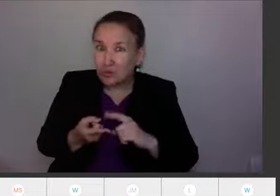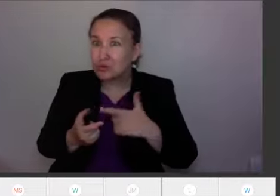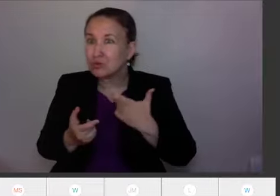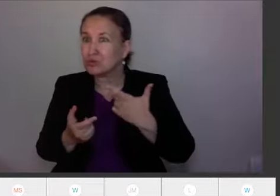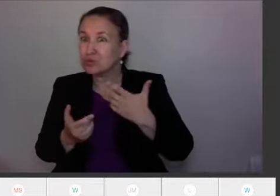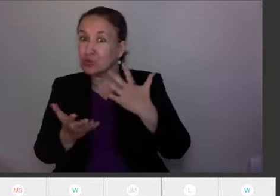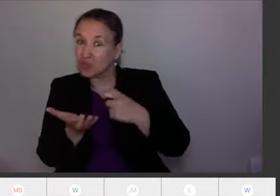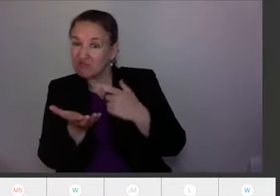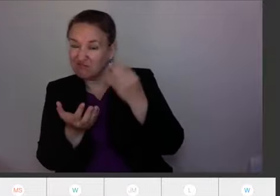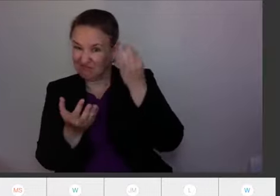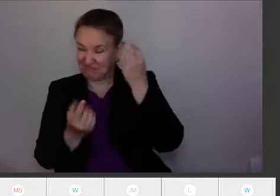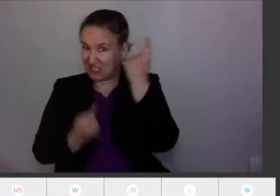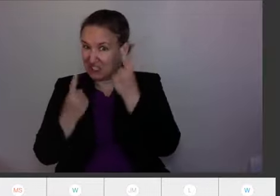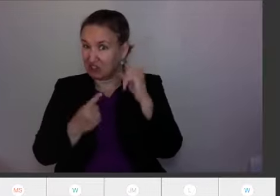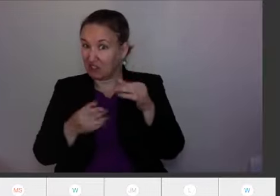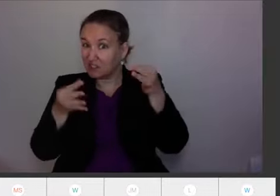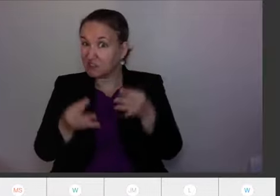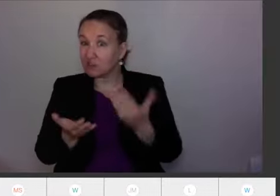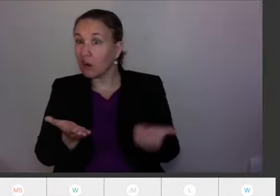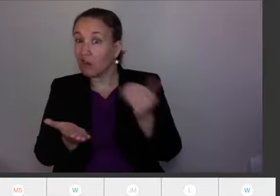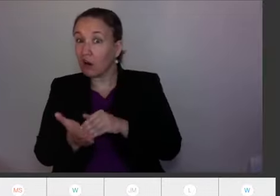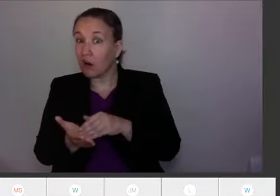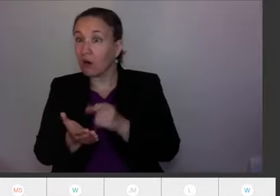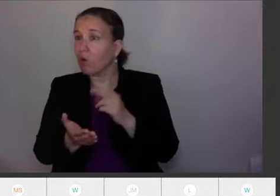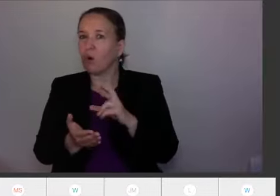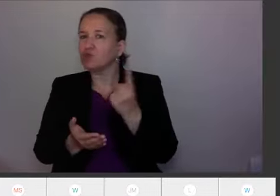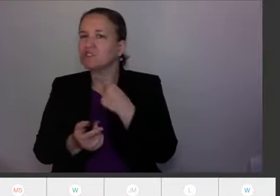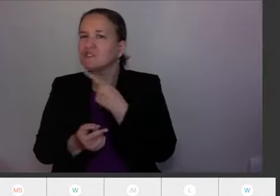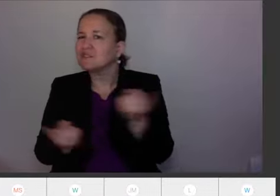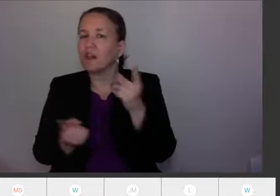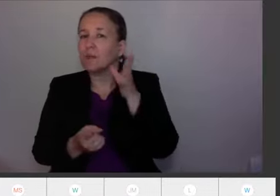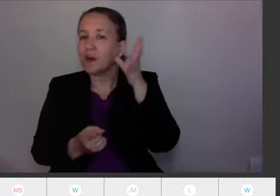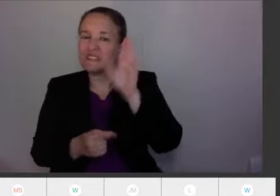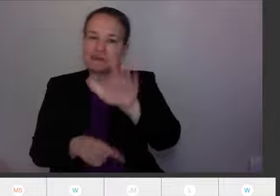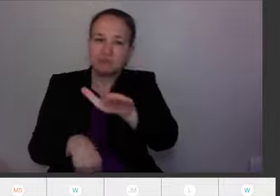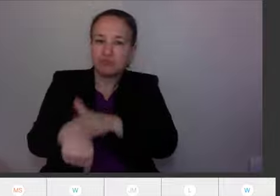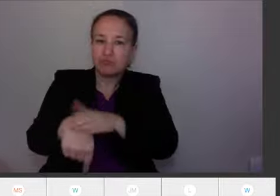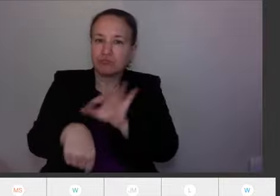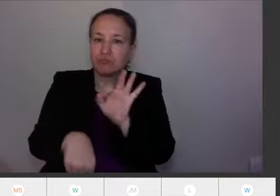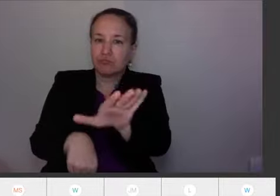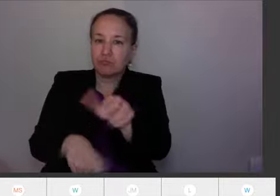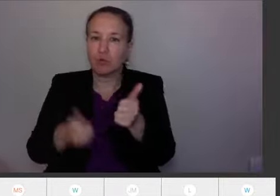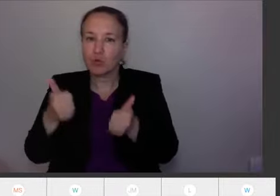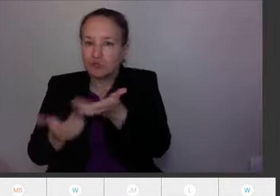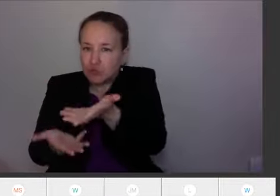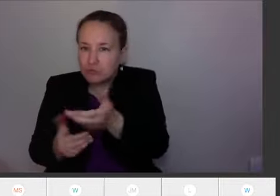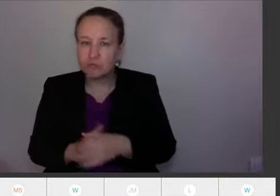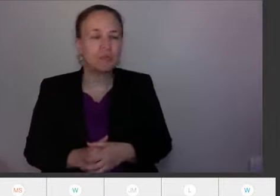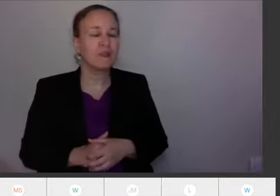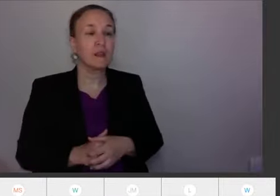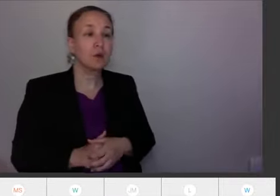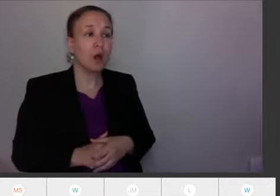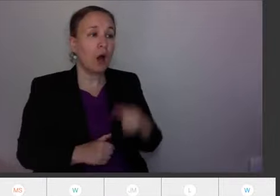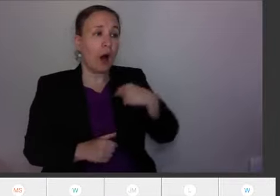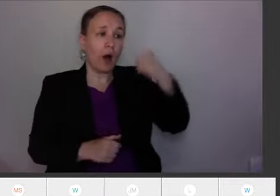it just to the point where you're you're telling parents to be aware that's happening and and it's out there [Commissioner] i think with every decision that we've